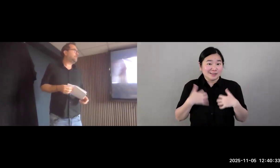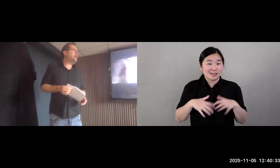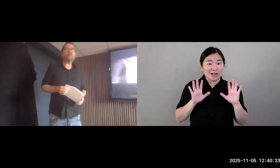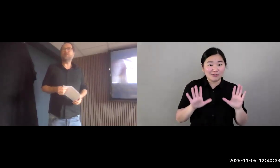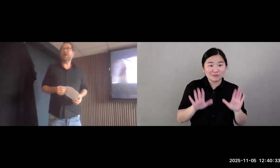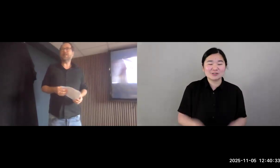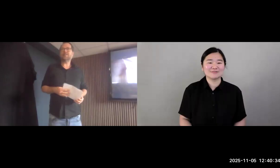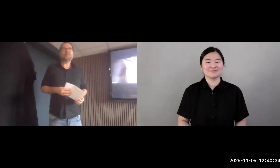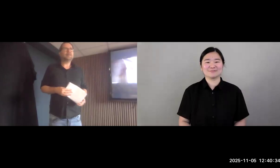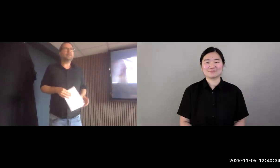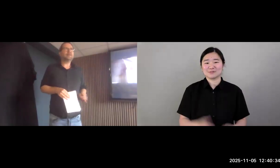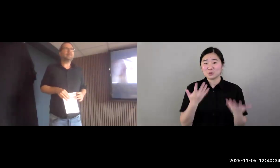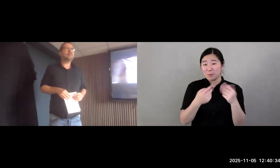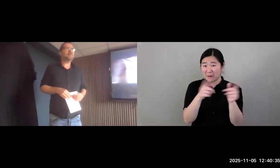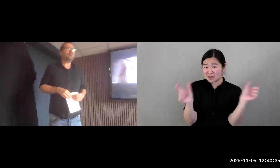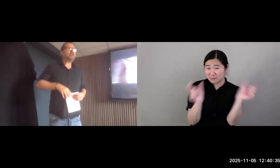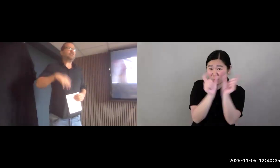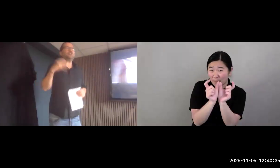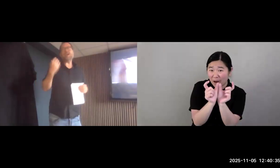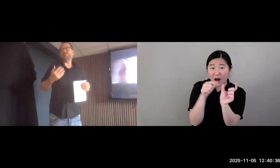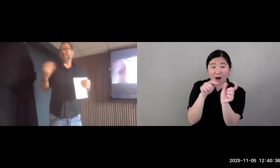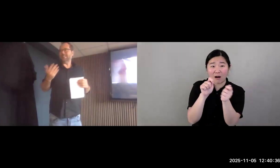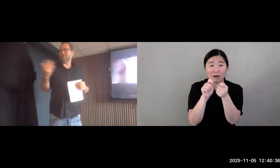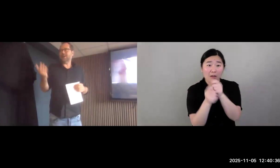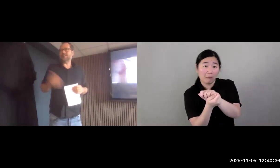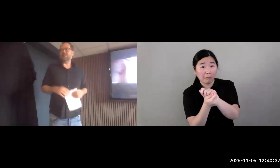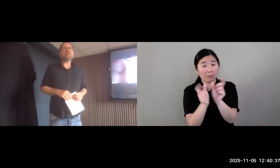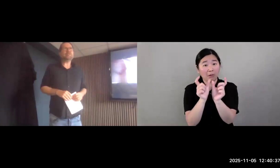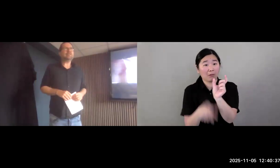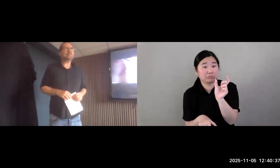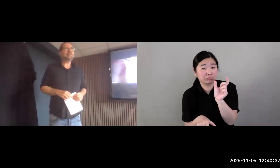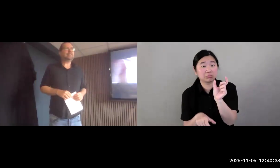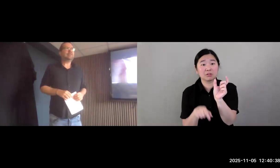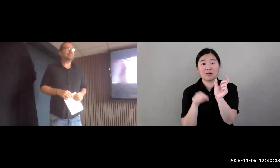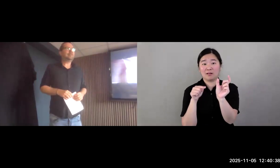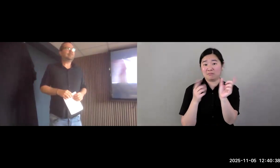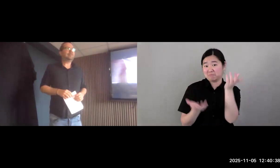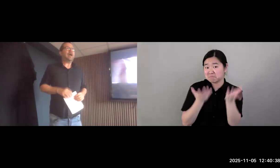a bit about that. Phonological change in these signs.